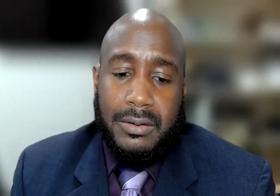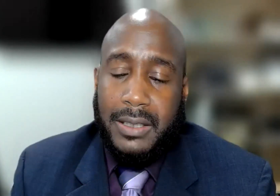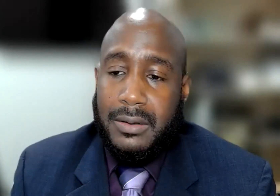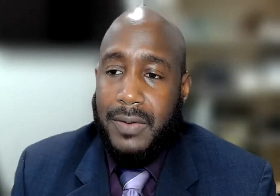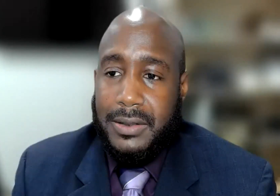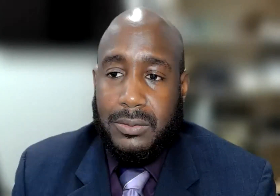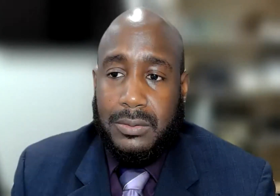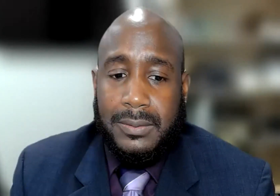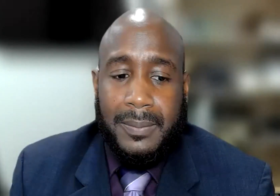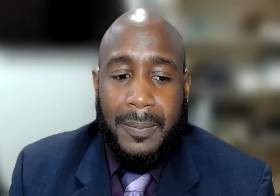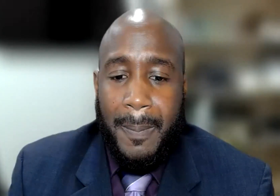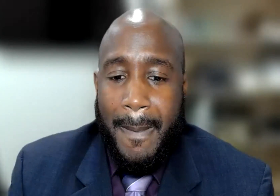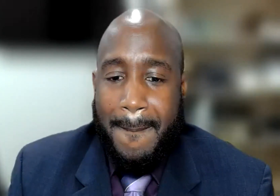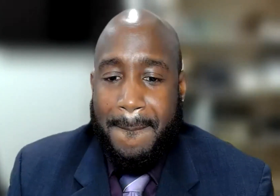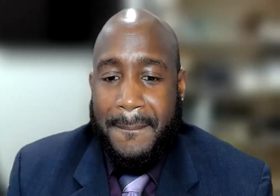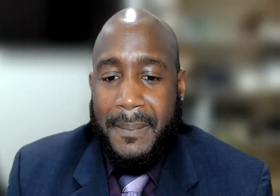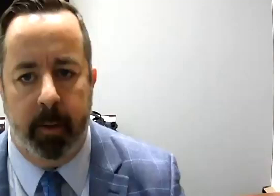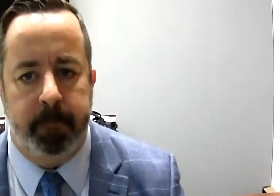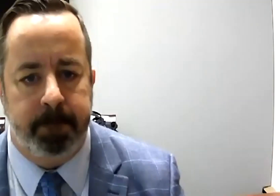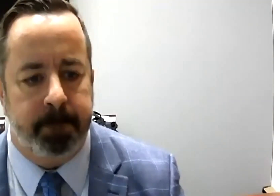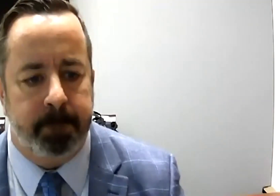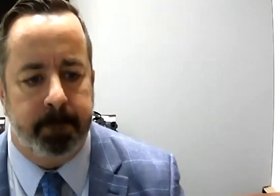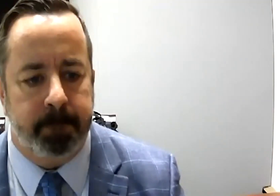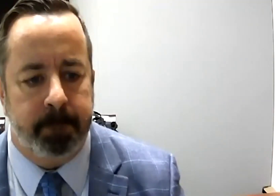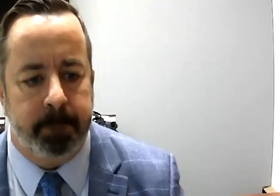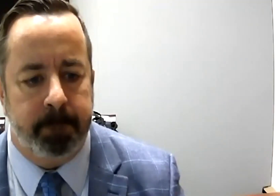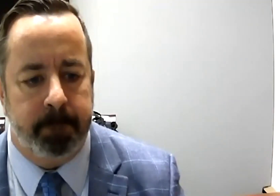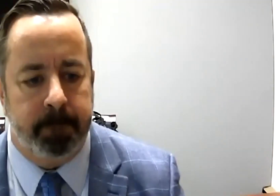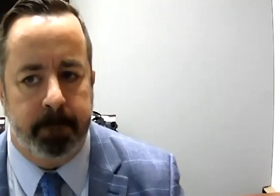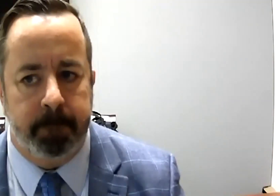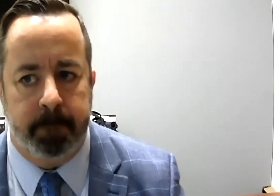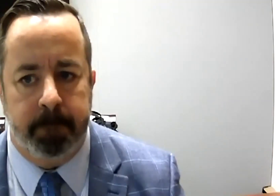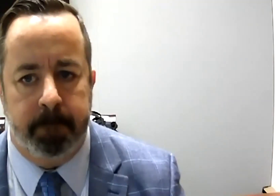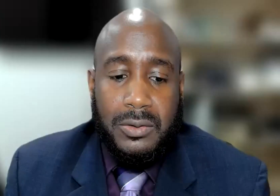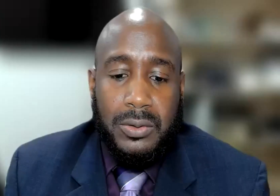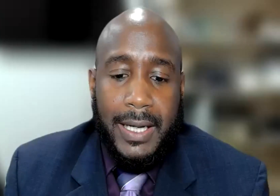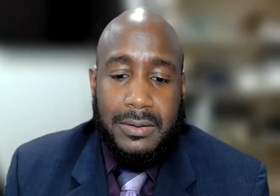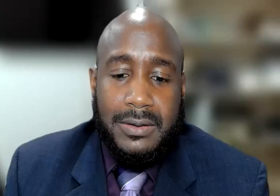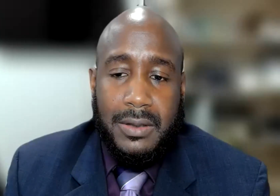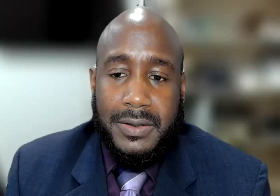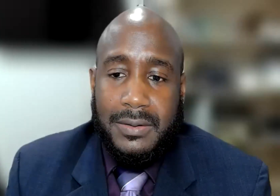director of high schools good evening mr robert jameson coordinator of school counseling services